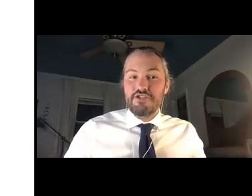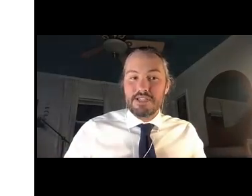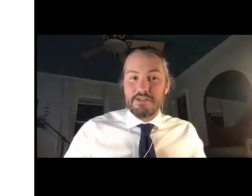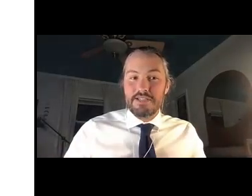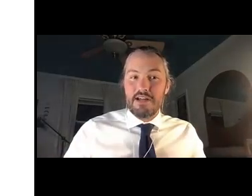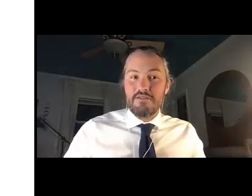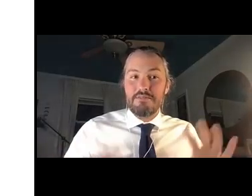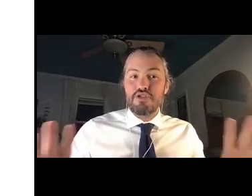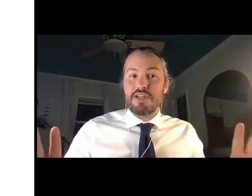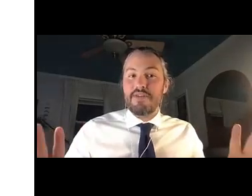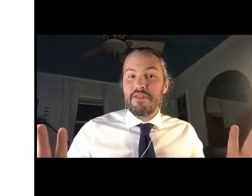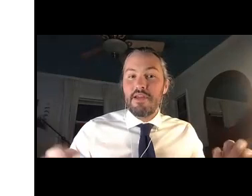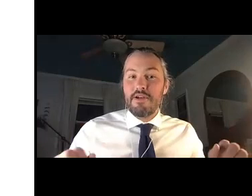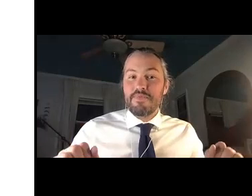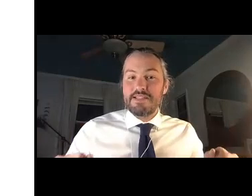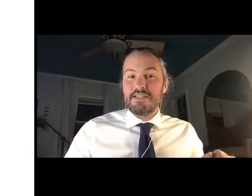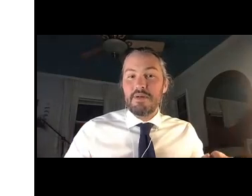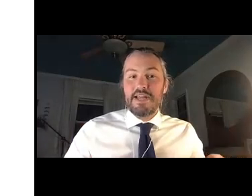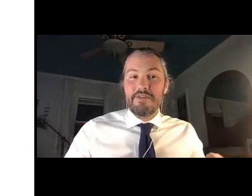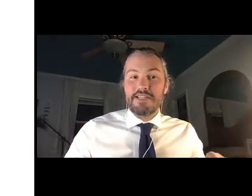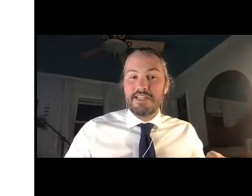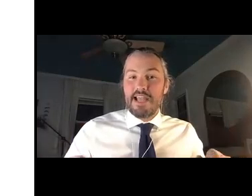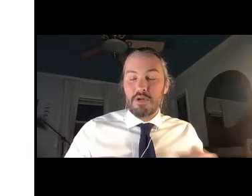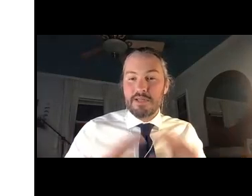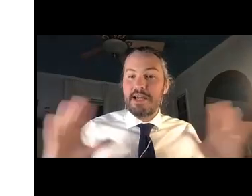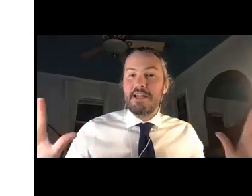just like yourselves. March 11th Disability Advocacy Day, we're going to be lighting up